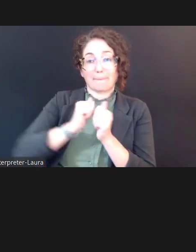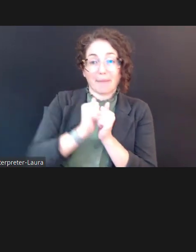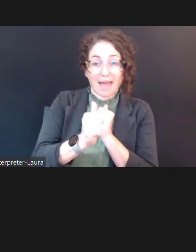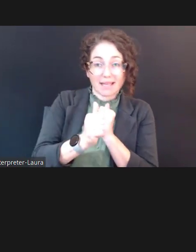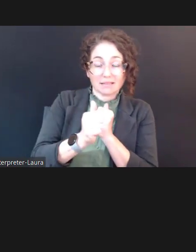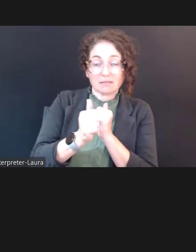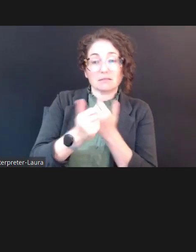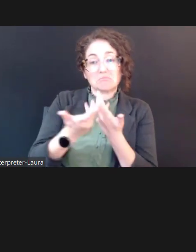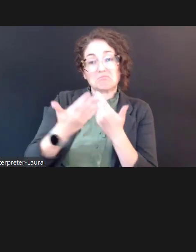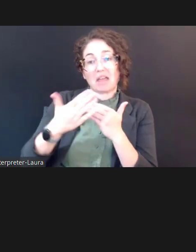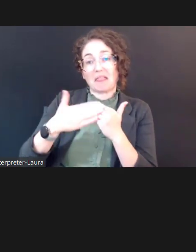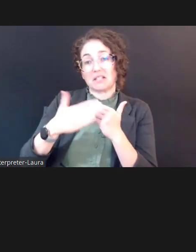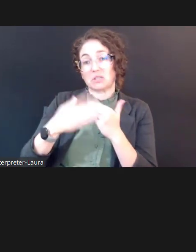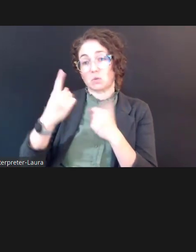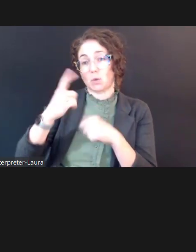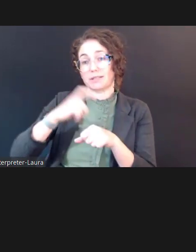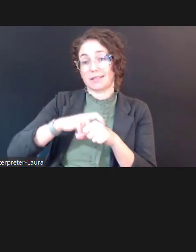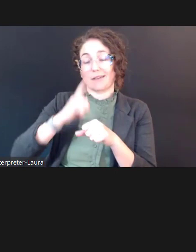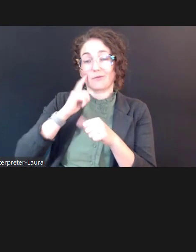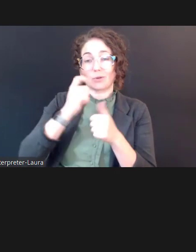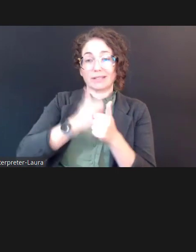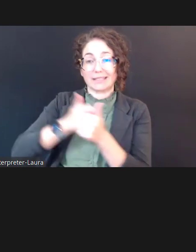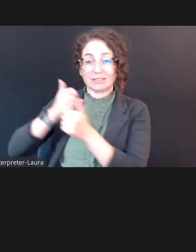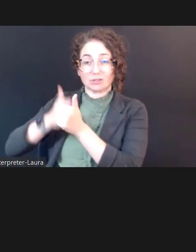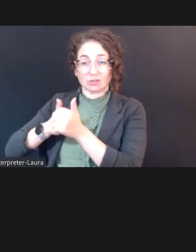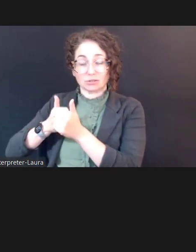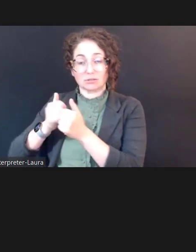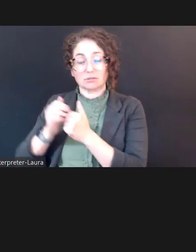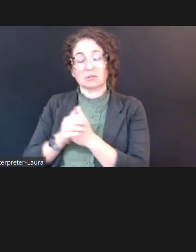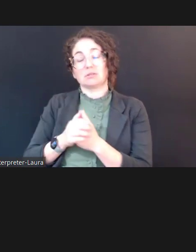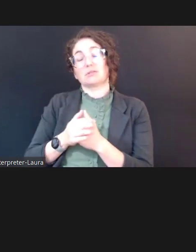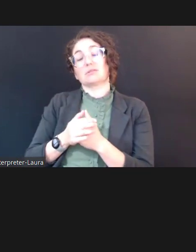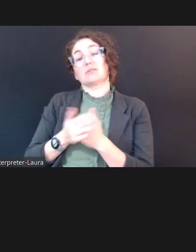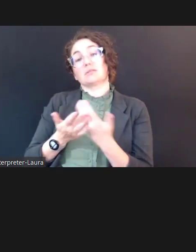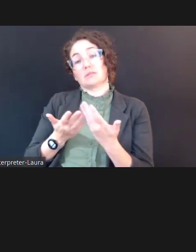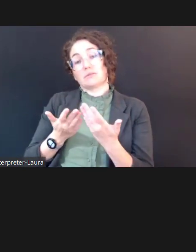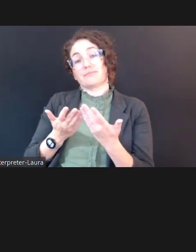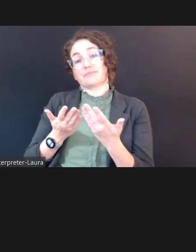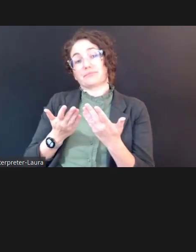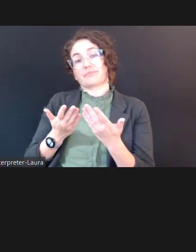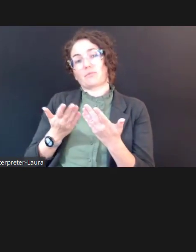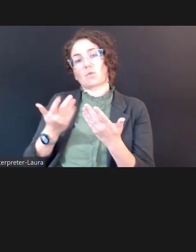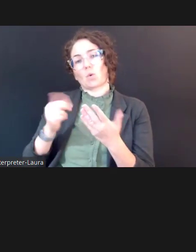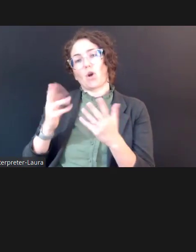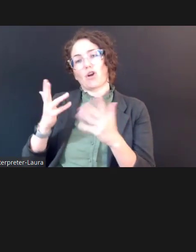each ear or they have been to an audiologist, and that's just really important to remember.